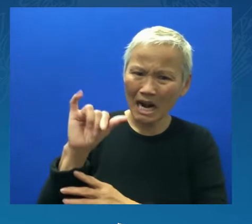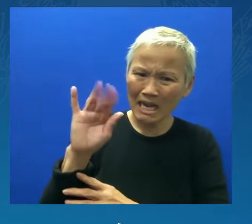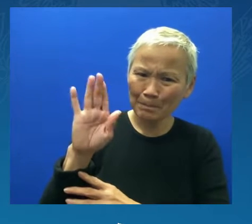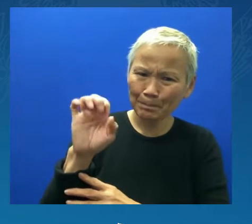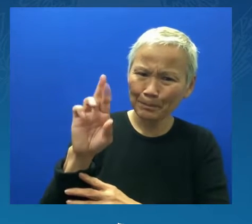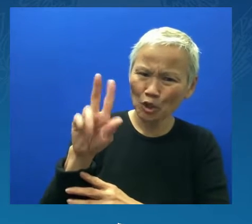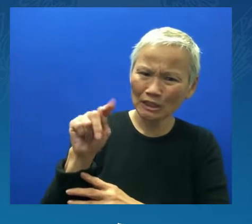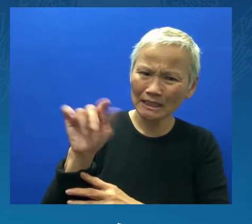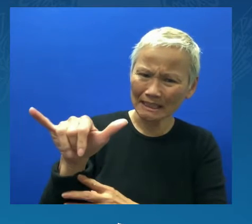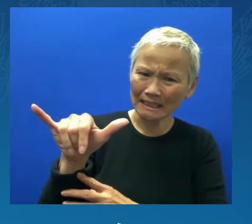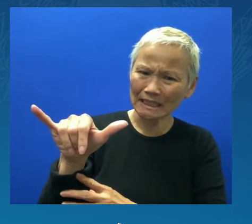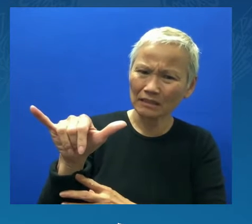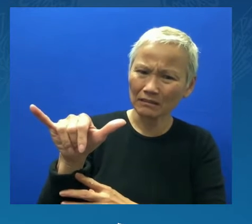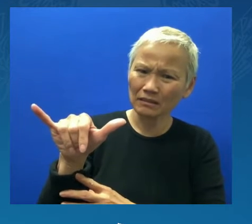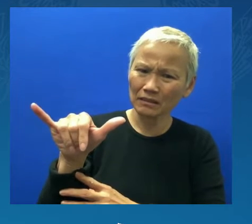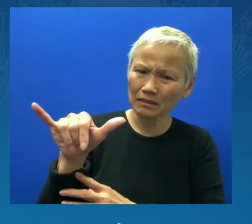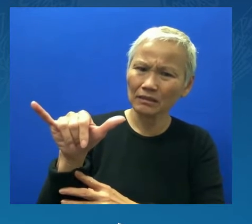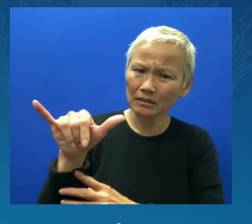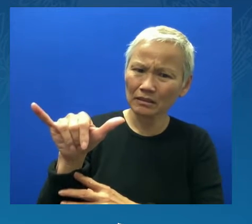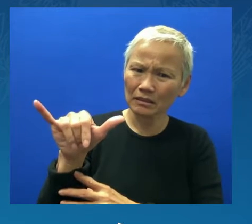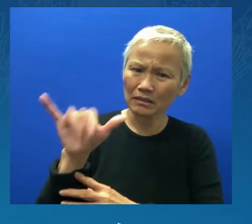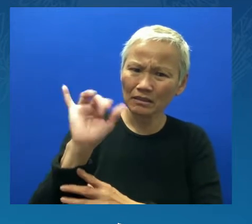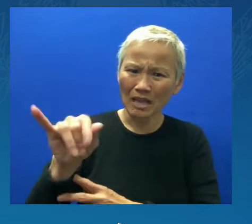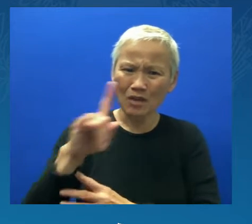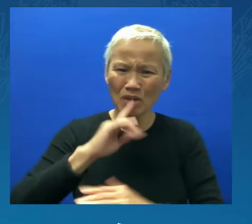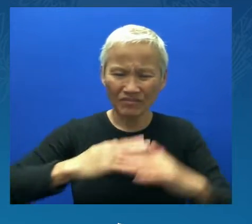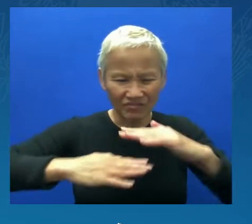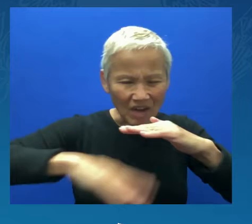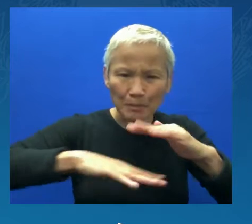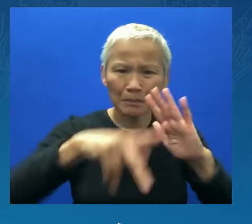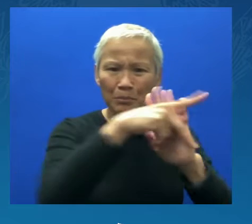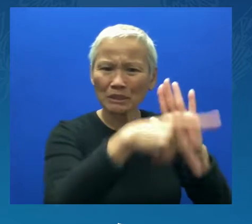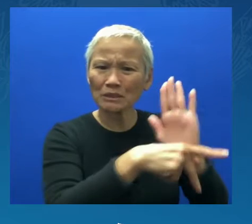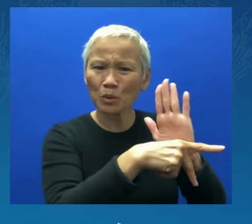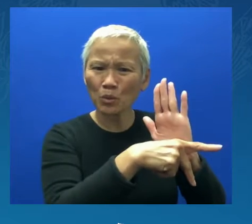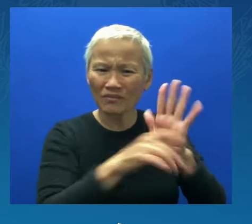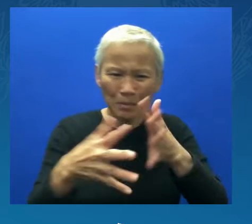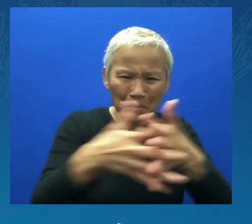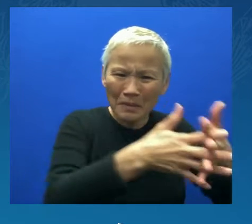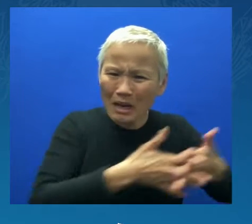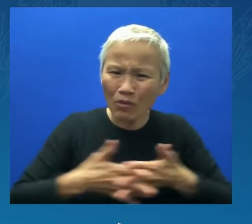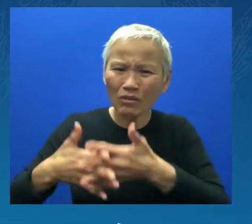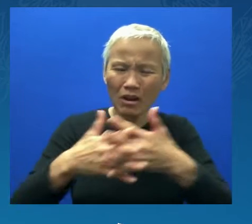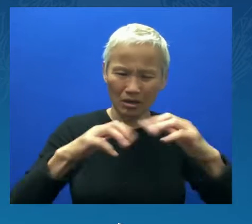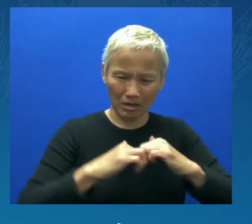fundamental principles upon which our country was founded that are being attacked right now.